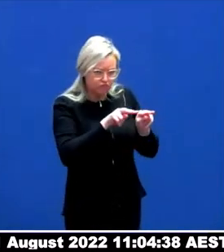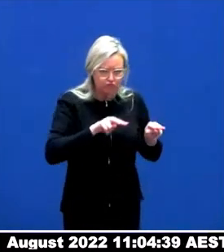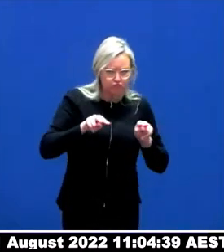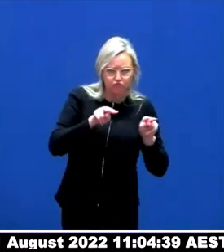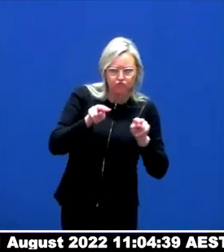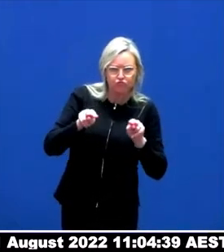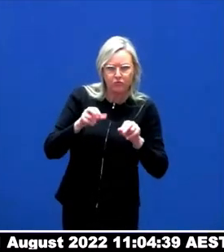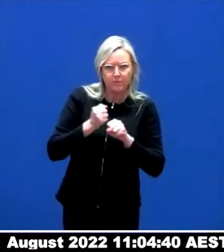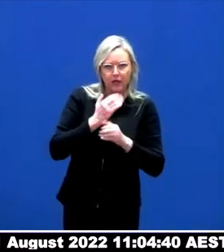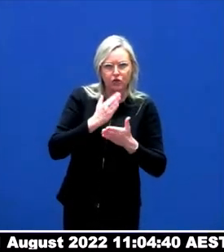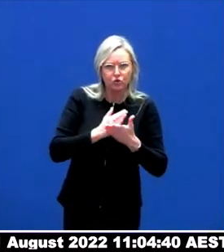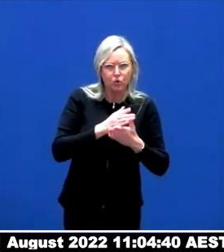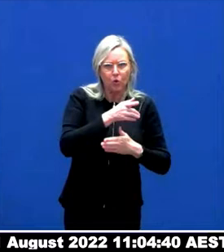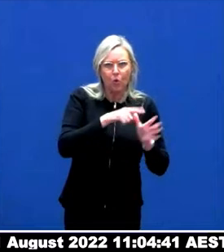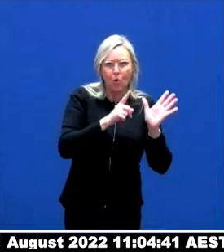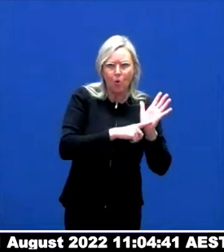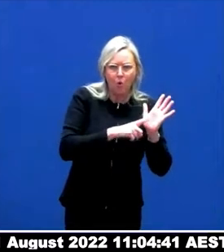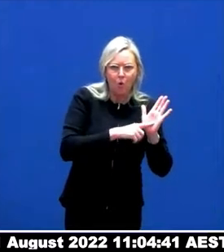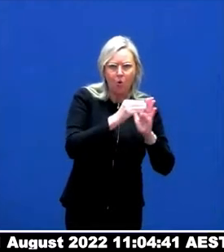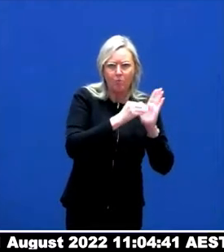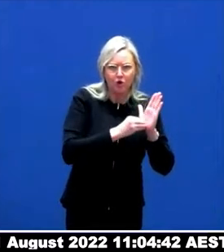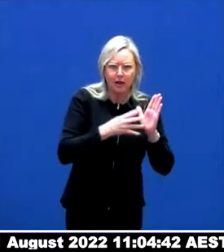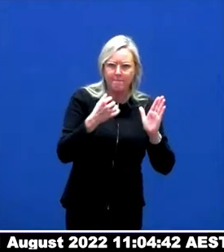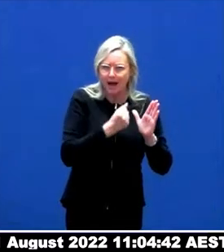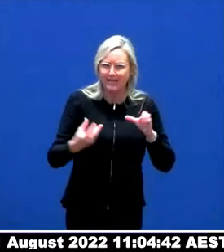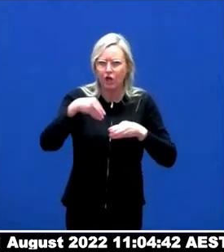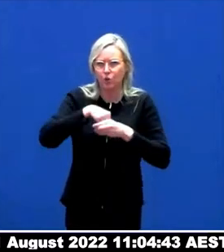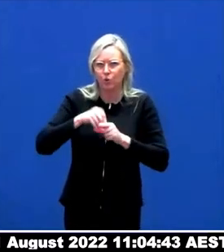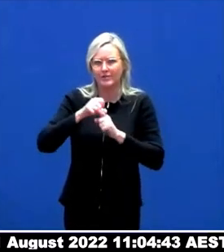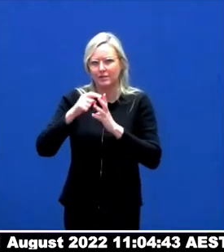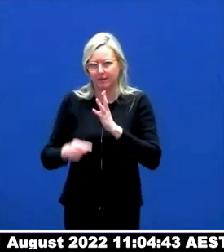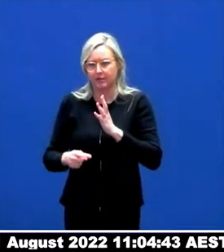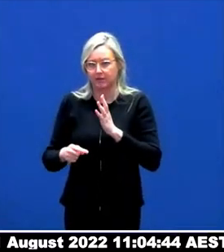disability perspective on all policies that might touch on the interests of people with